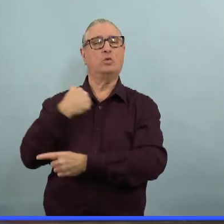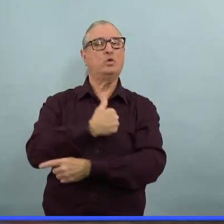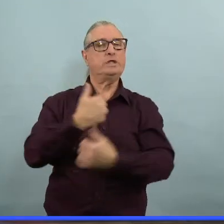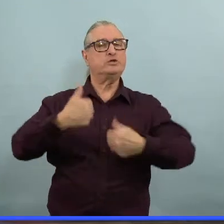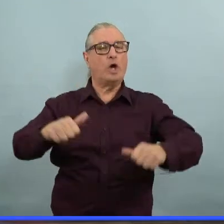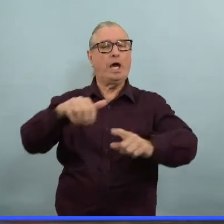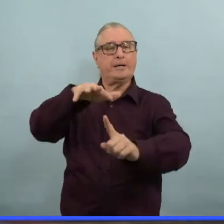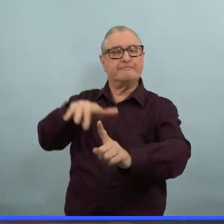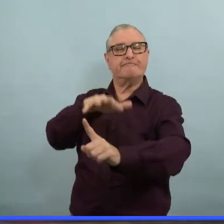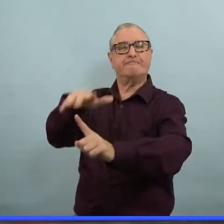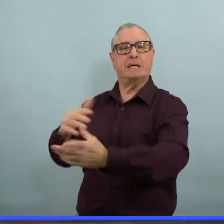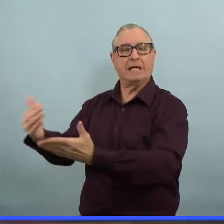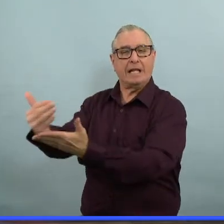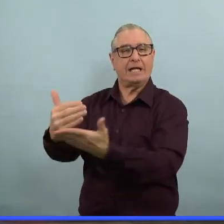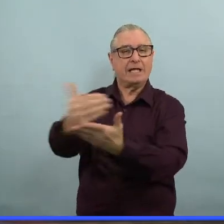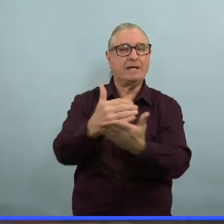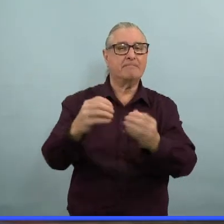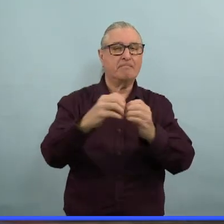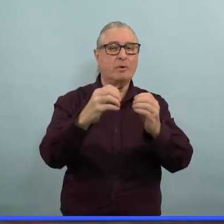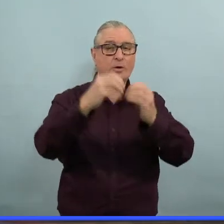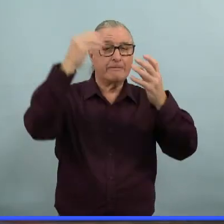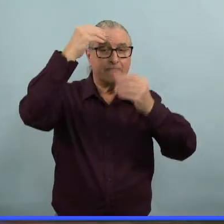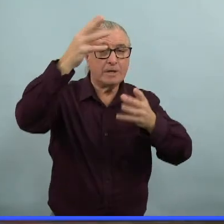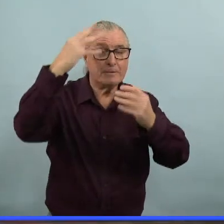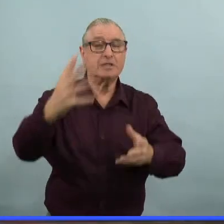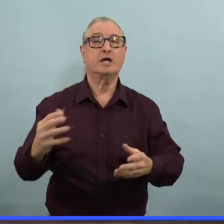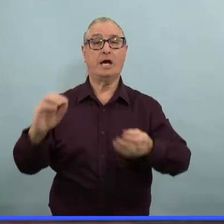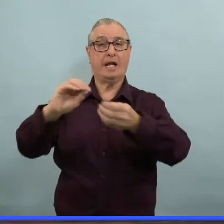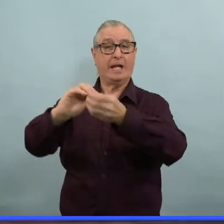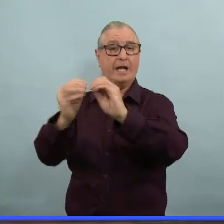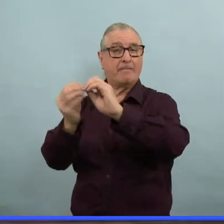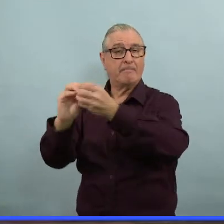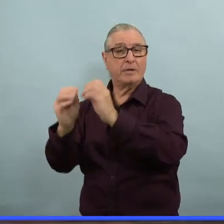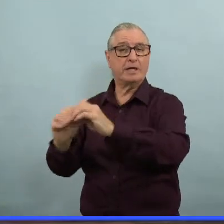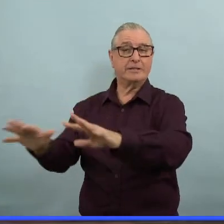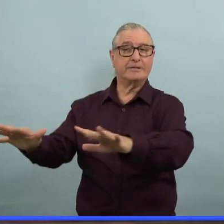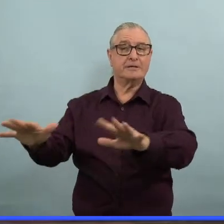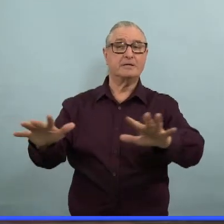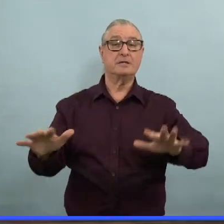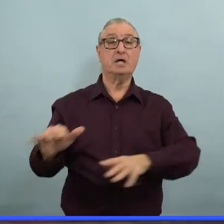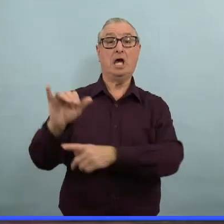numbers again it's very important uh to highlight the importance of vaccination